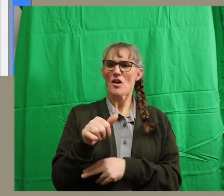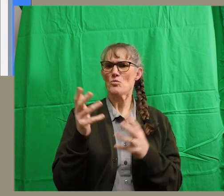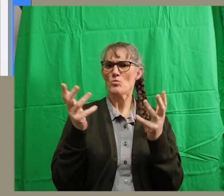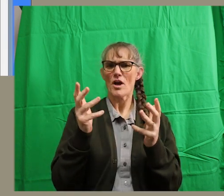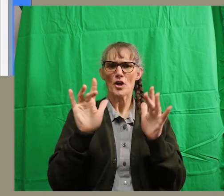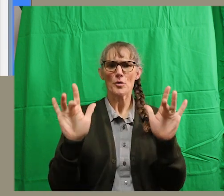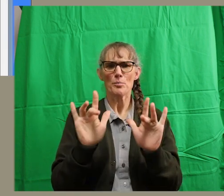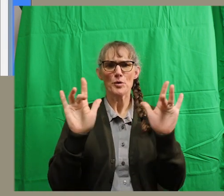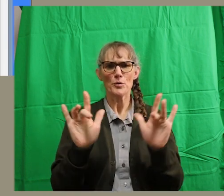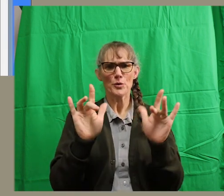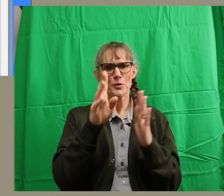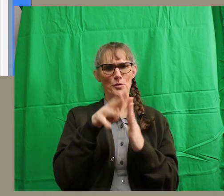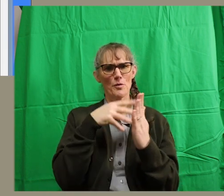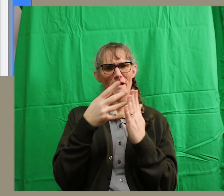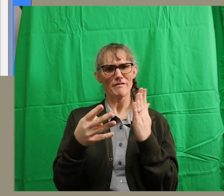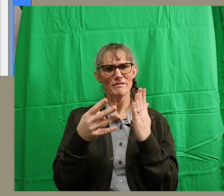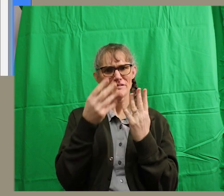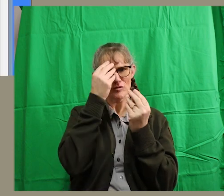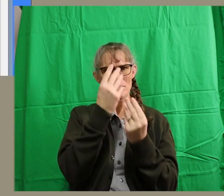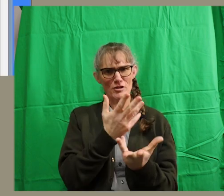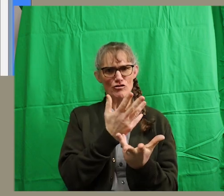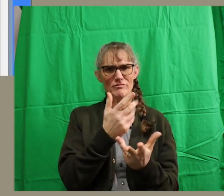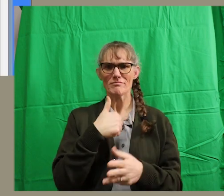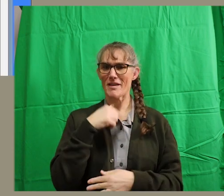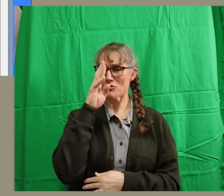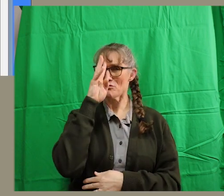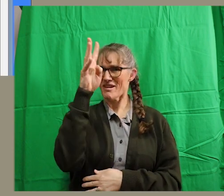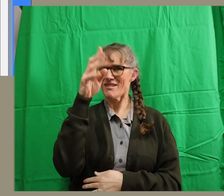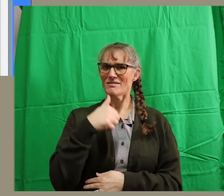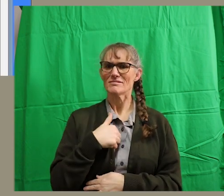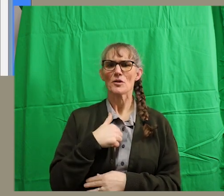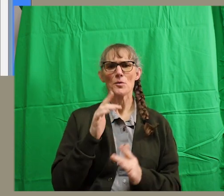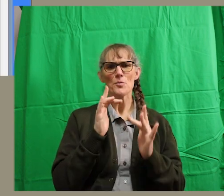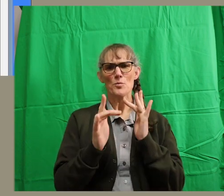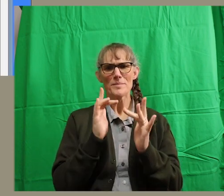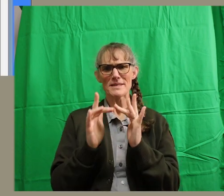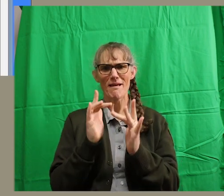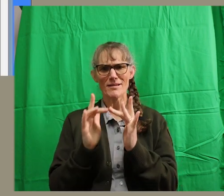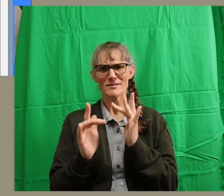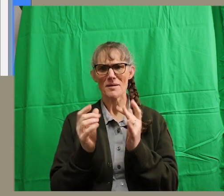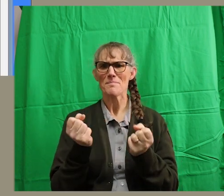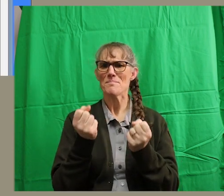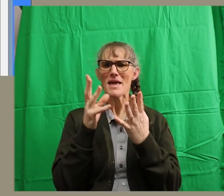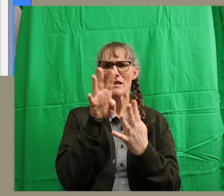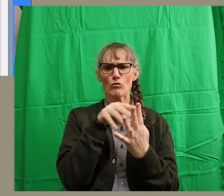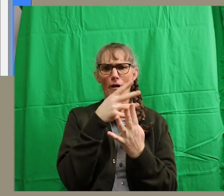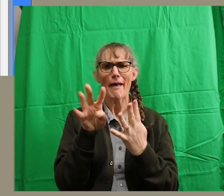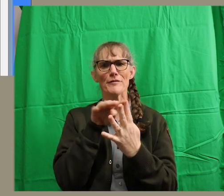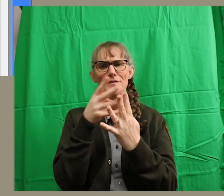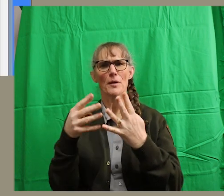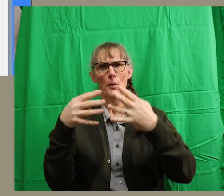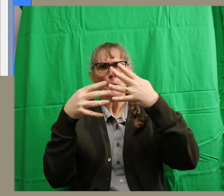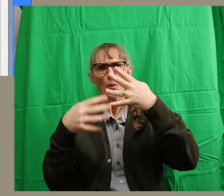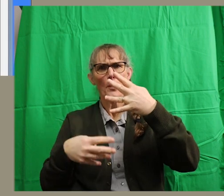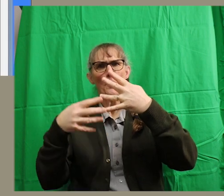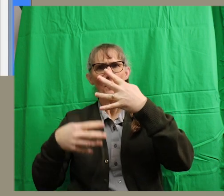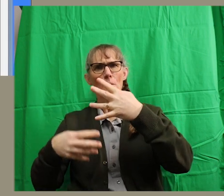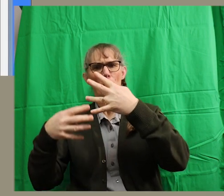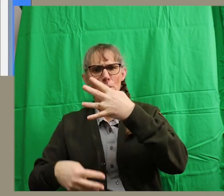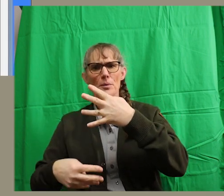So, if you go to our website, um we have quite a few different spreadsheets, that have grown quite a bit in the past few months,